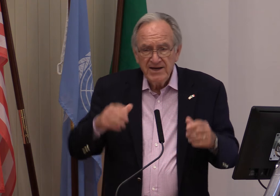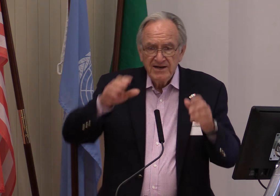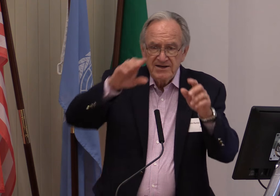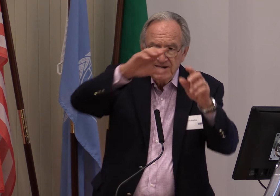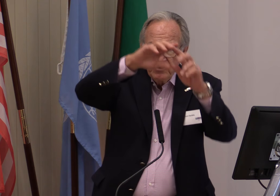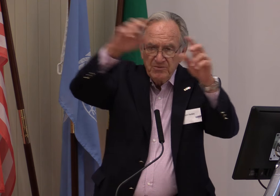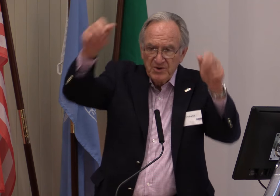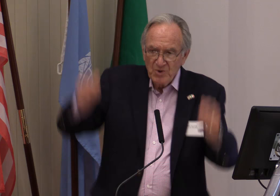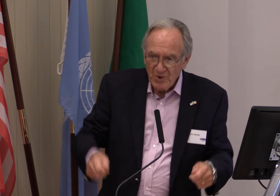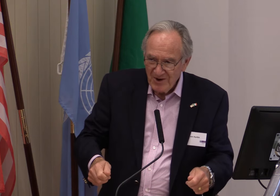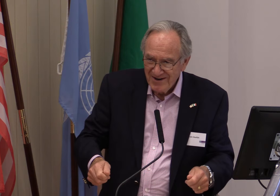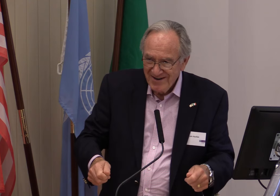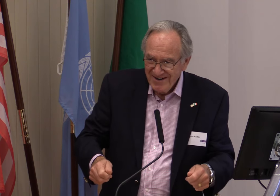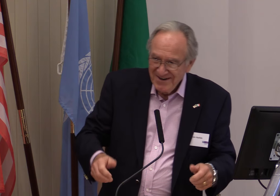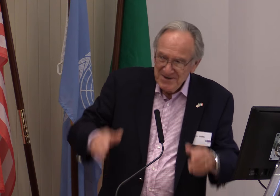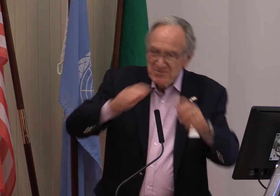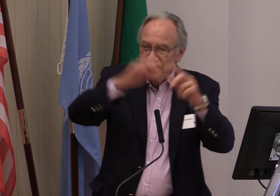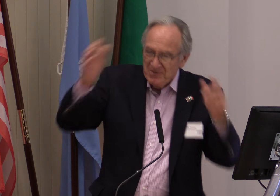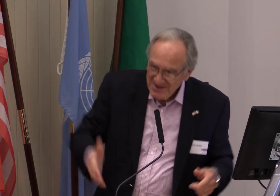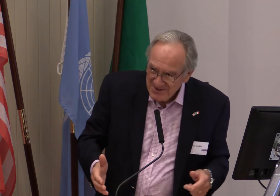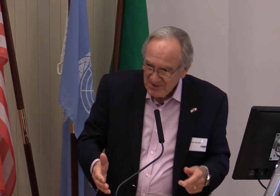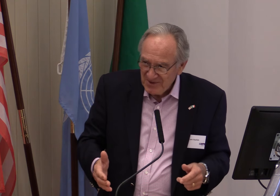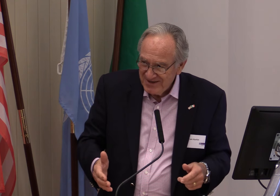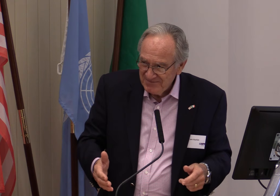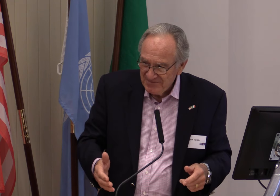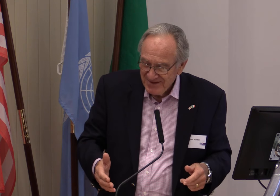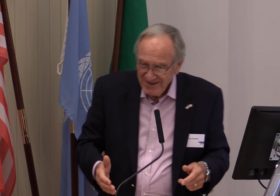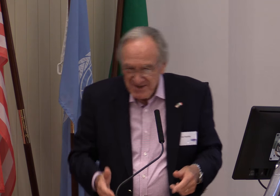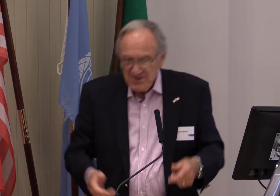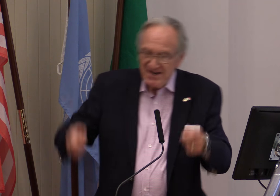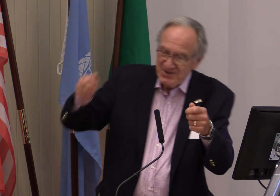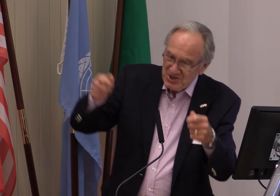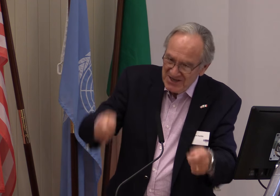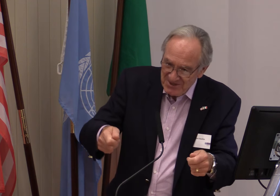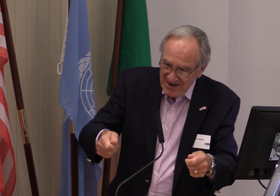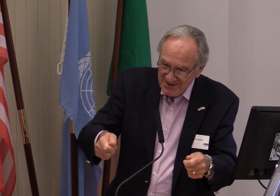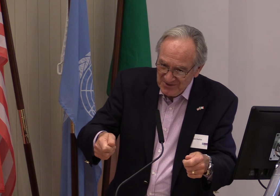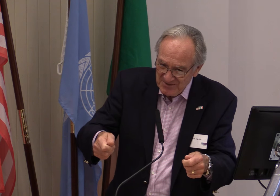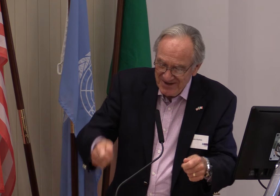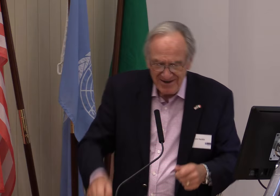Then he had to tear open the door, put a widened door in, then he had to change the bathroom,